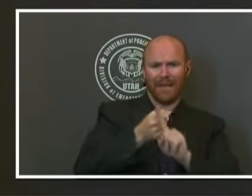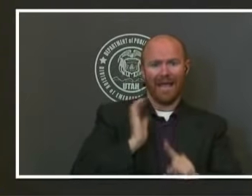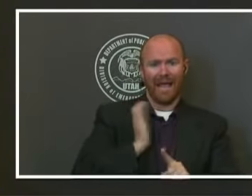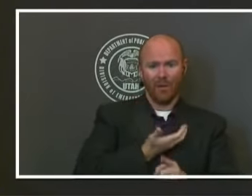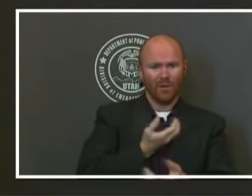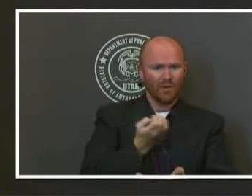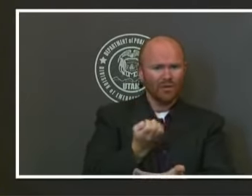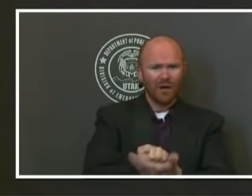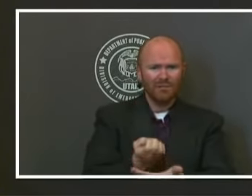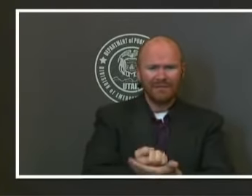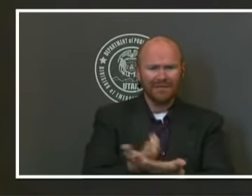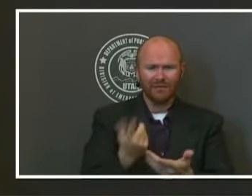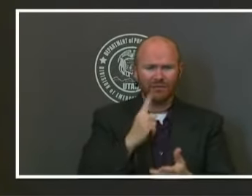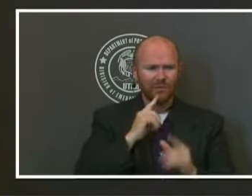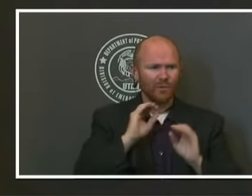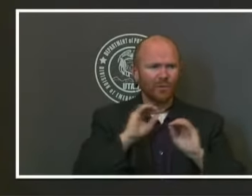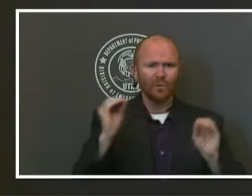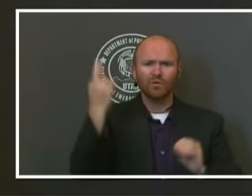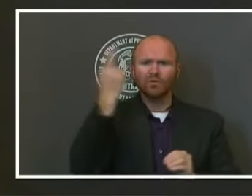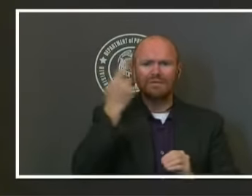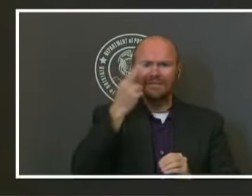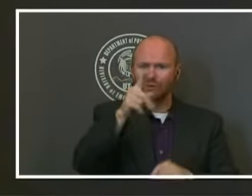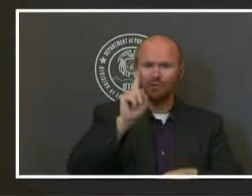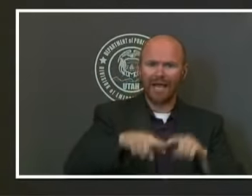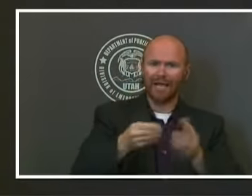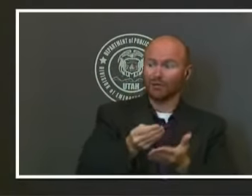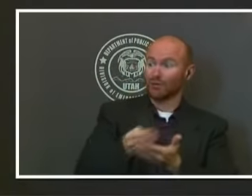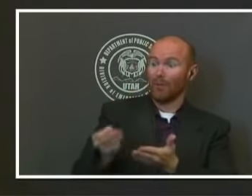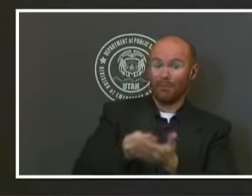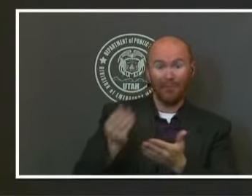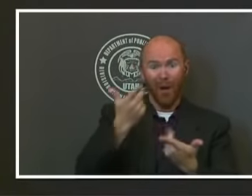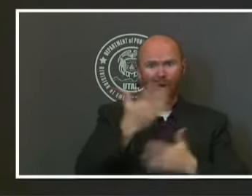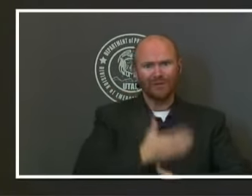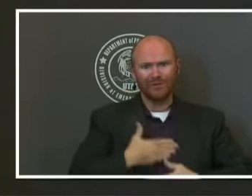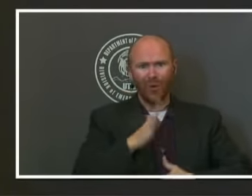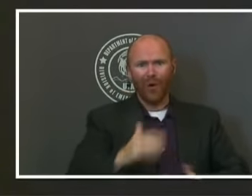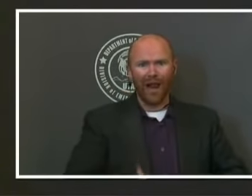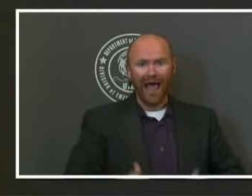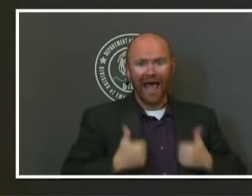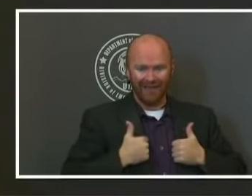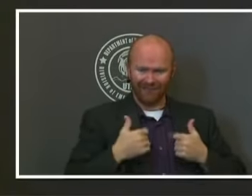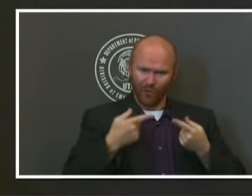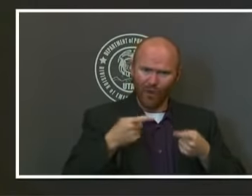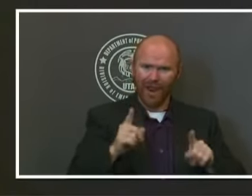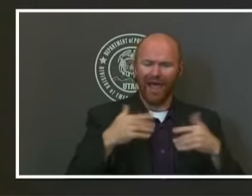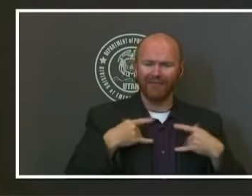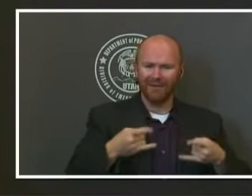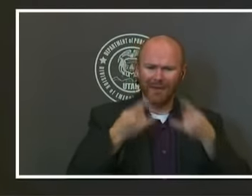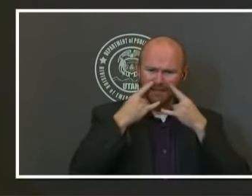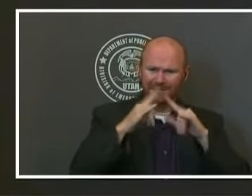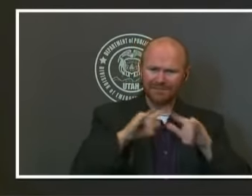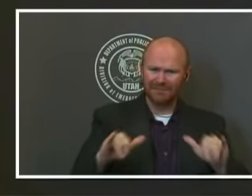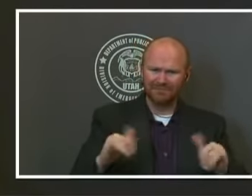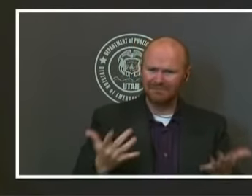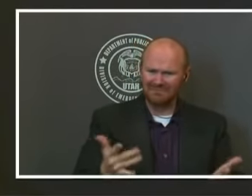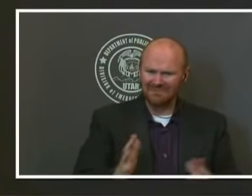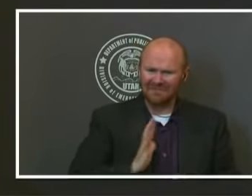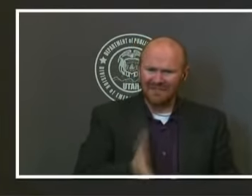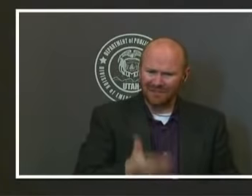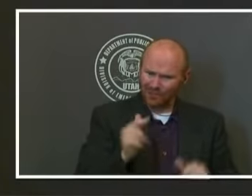there's not really any reason you can't shop and enjoy life and participate